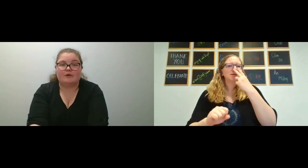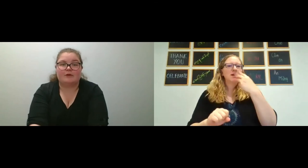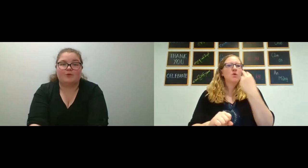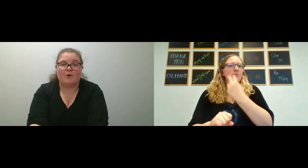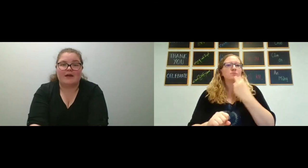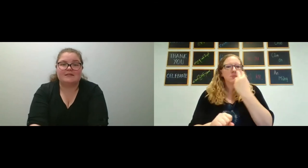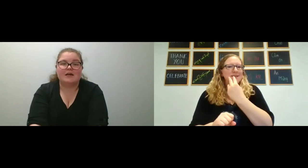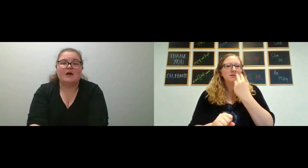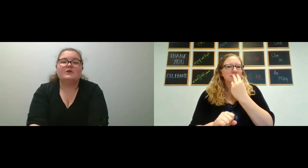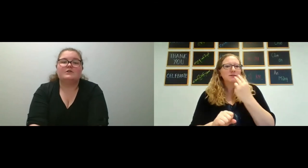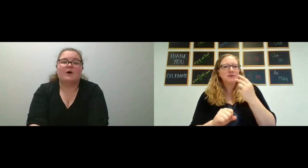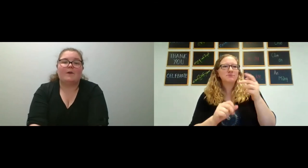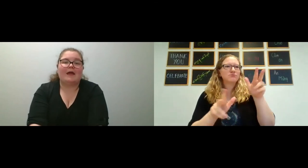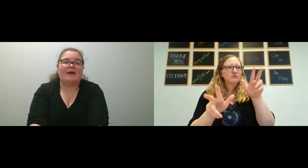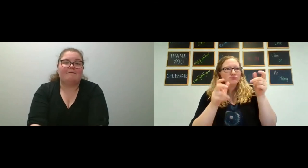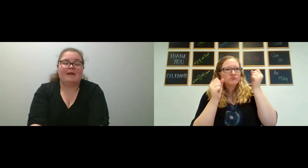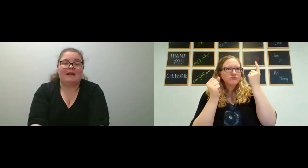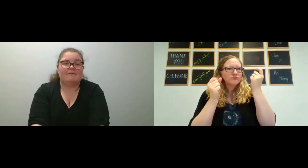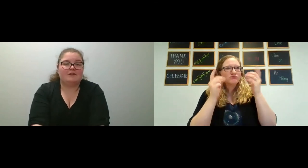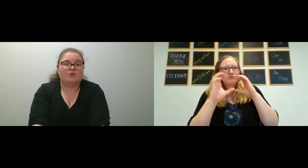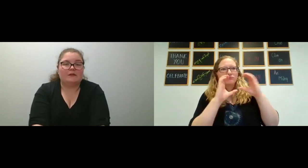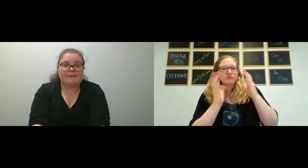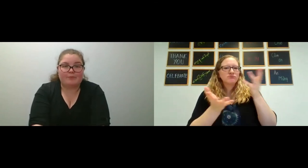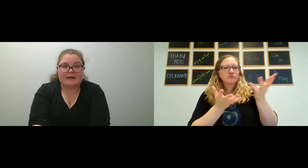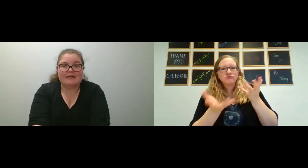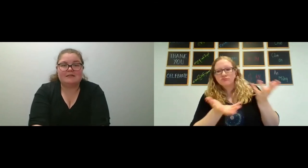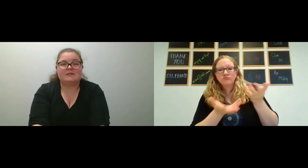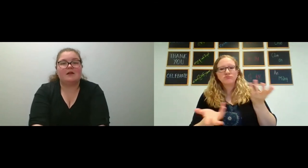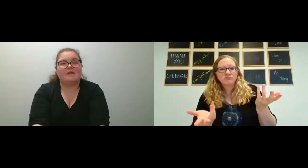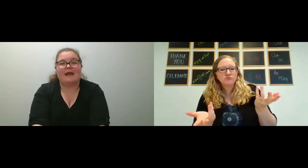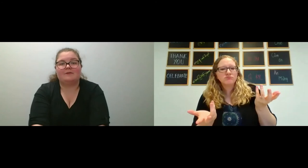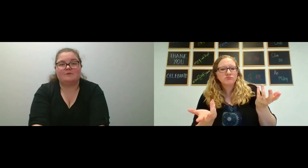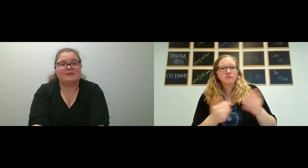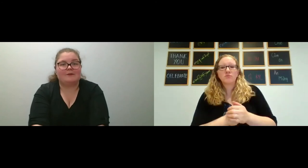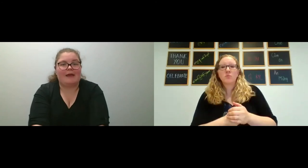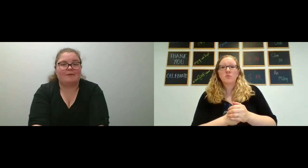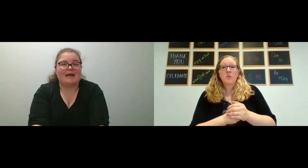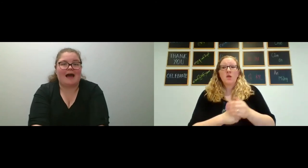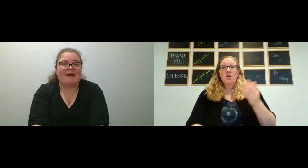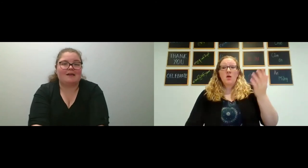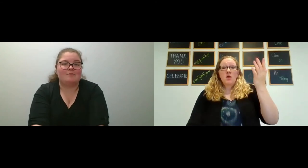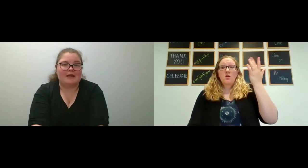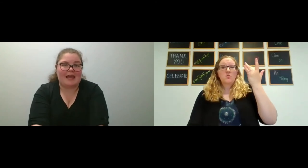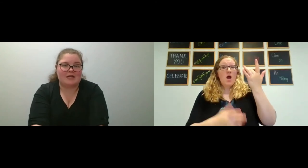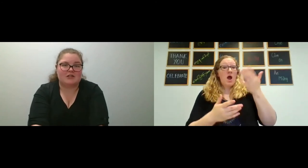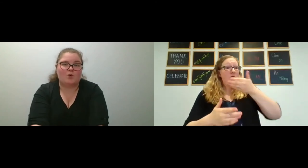for employees. So if an individual will lip reads, they will still able to have that communication